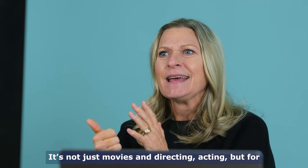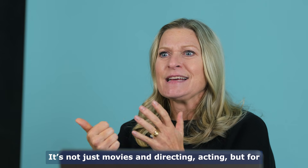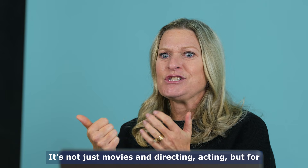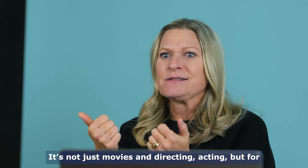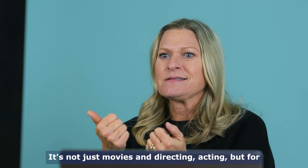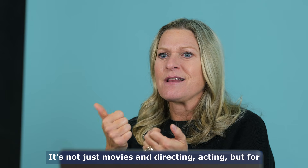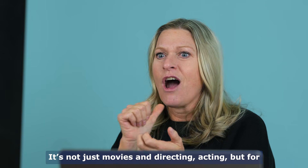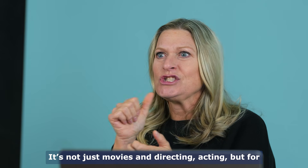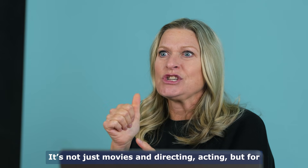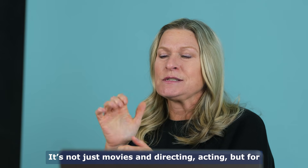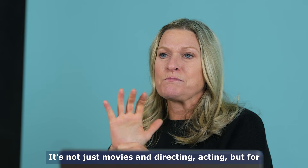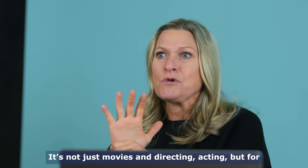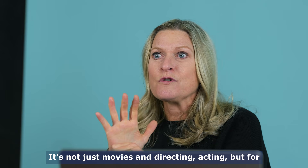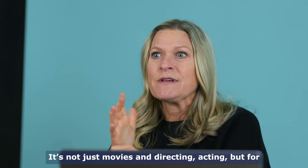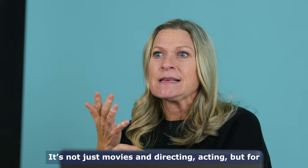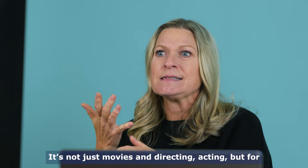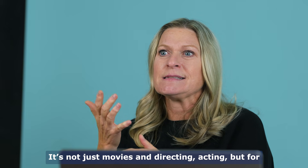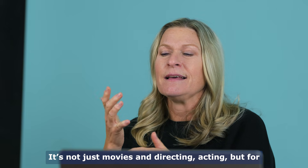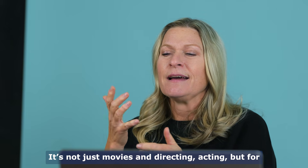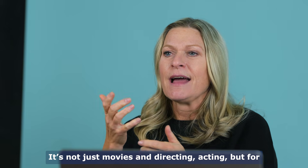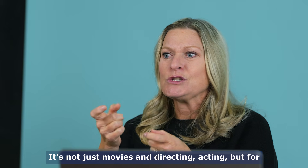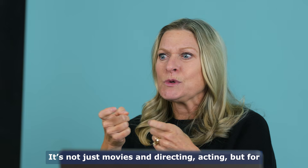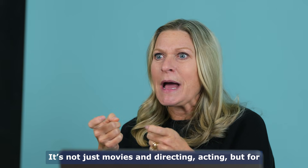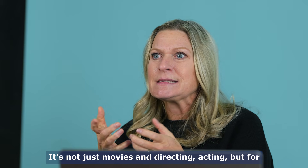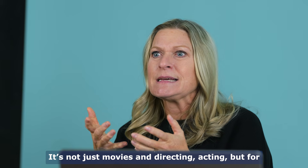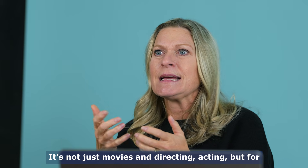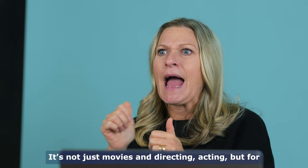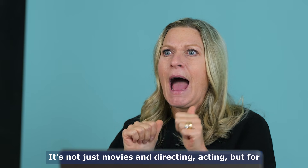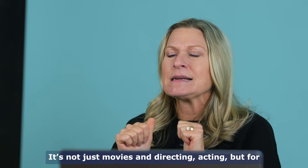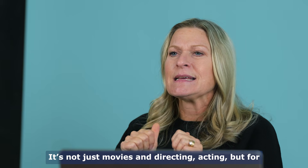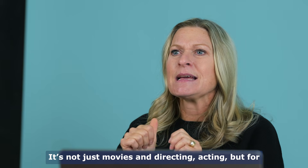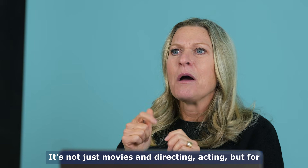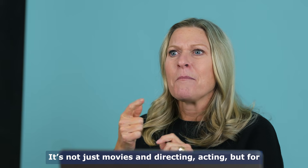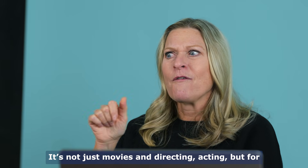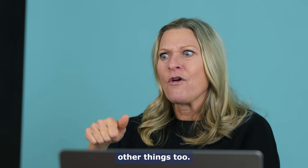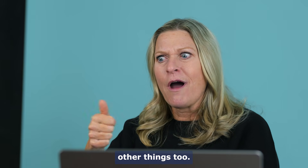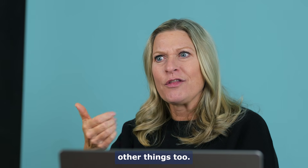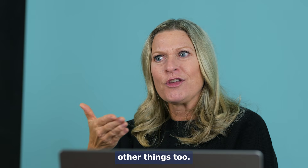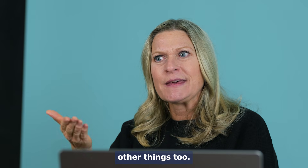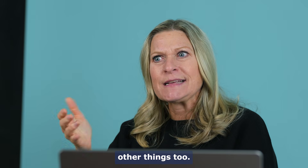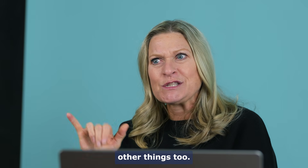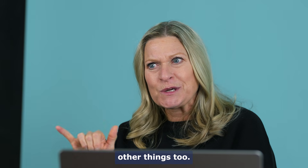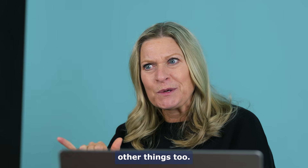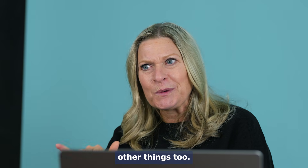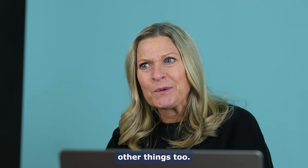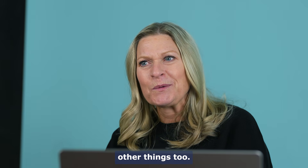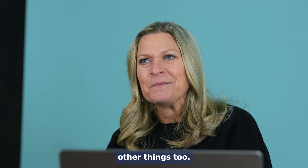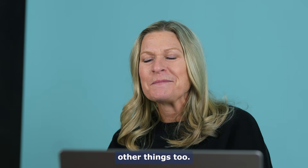It’s not just movies and directing, acting, but for other things too.